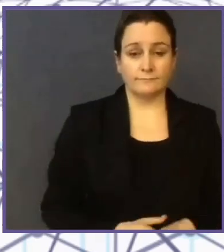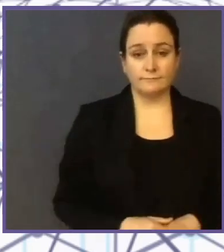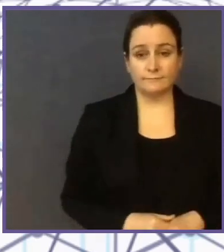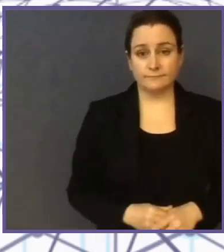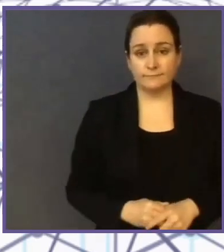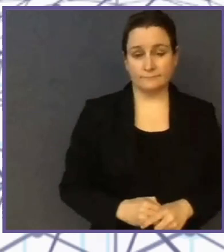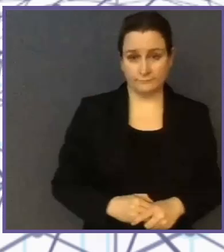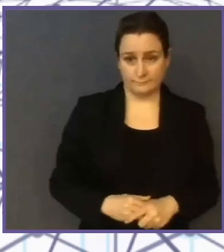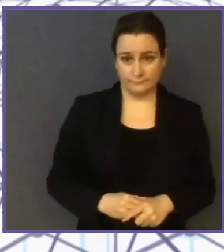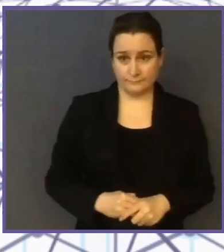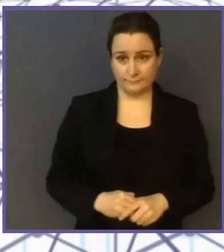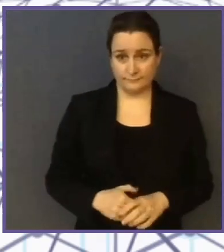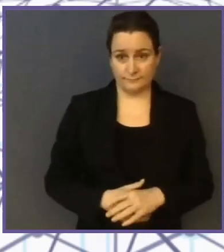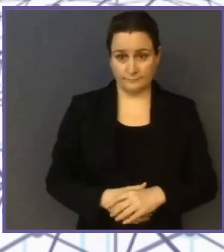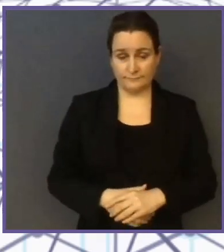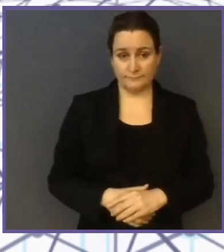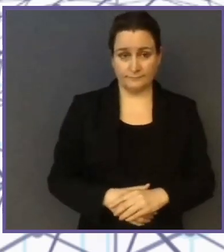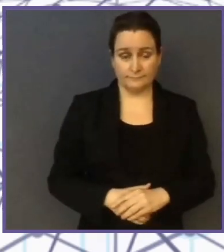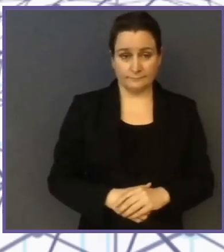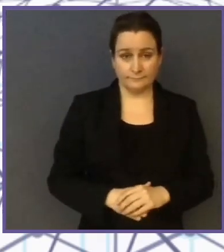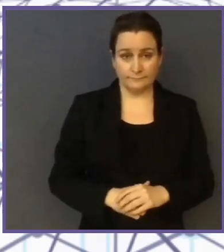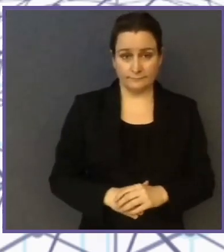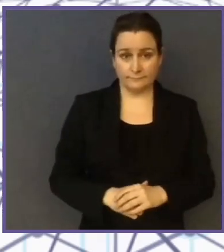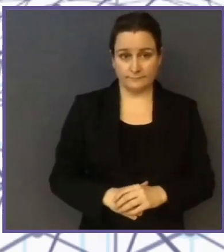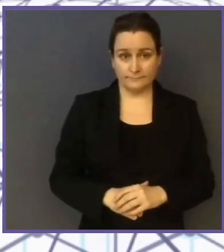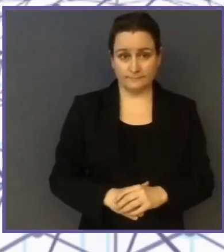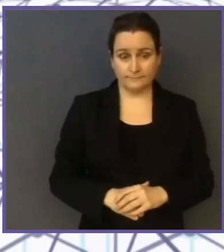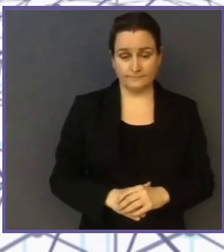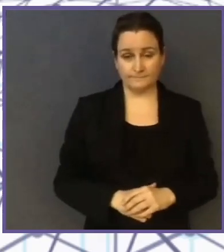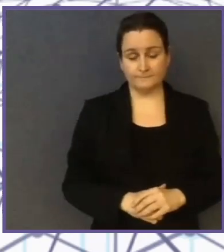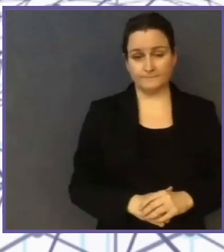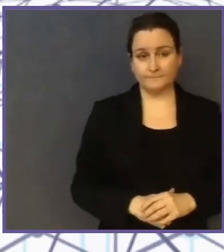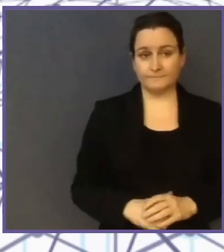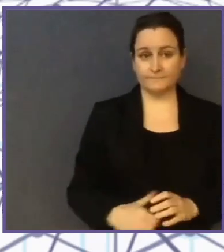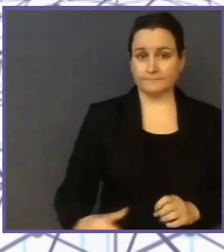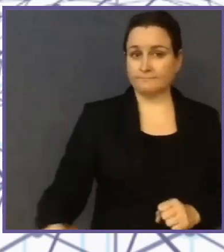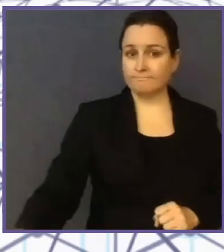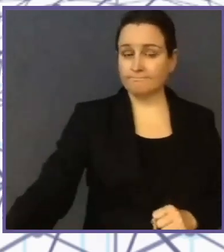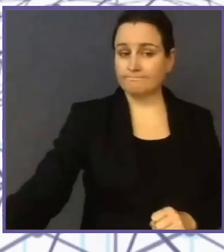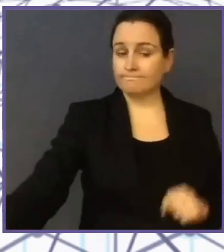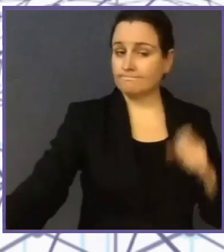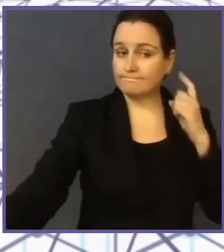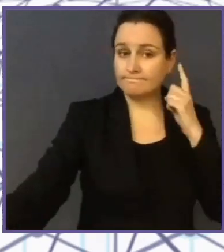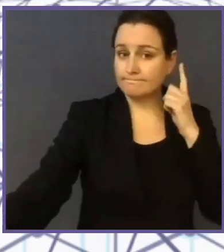It's been 20 years I have completed in this field but I have not seen any significant